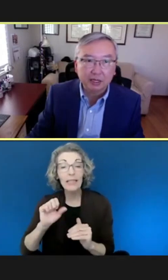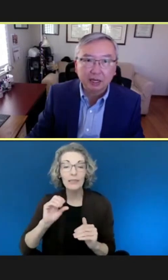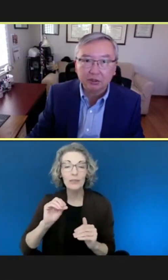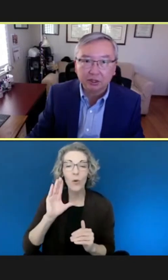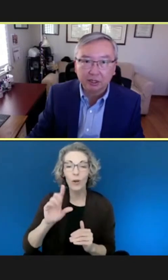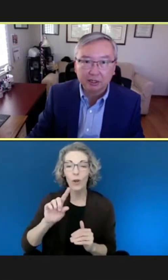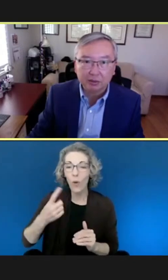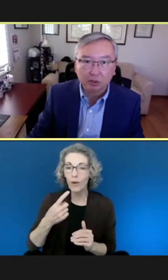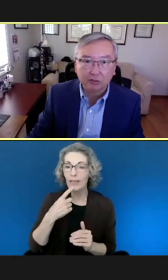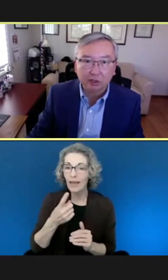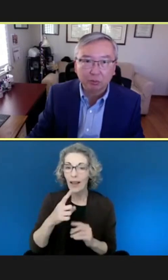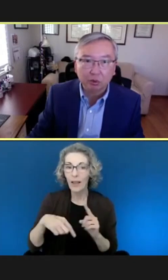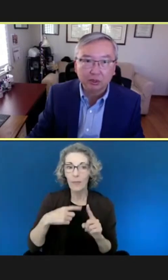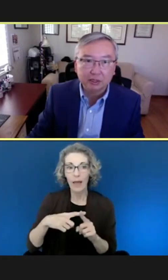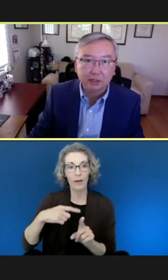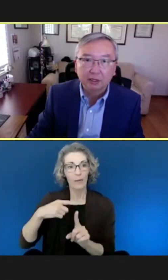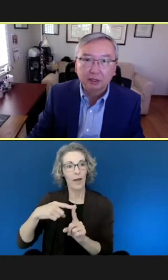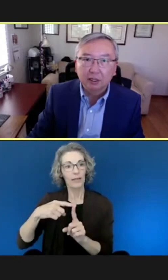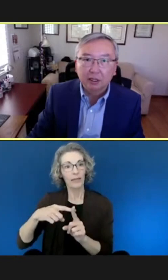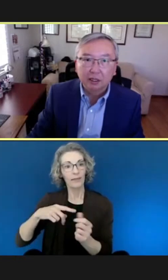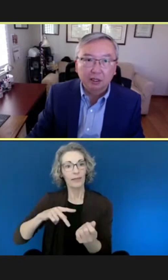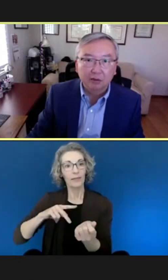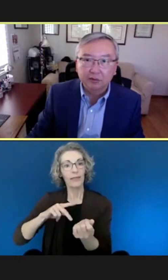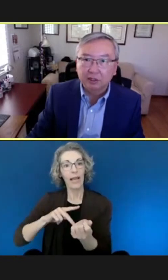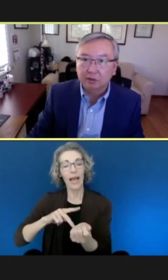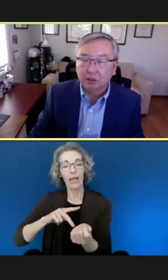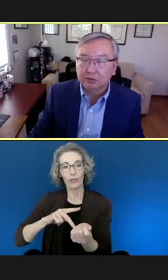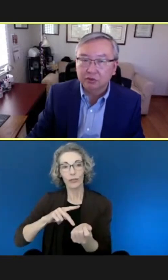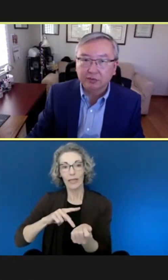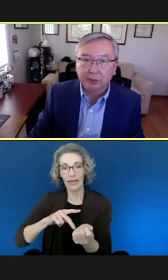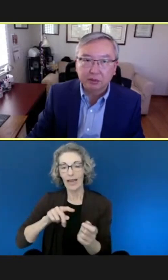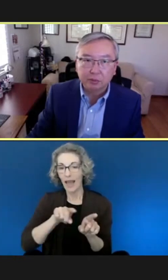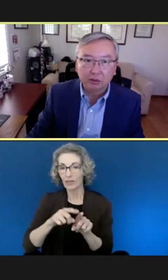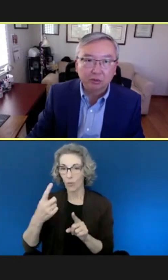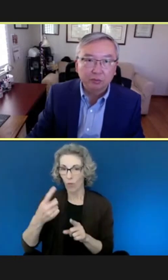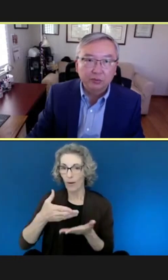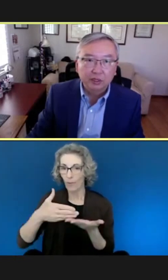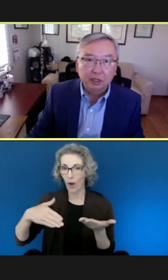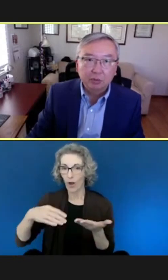psychiatry as one of the components of strength-based model.